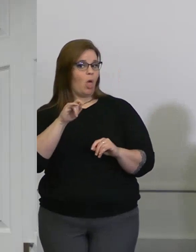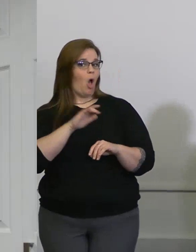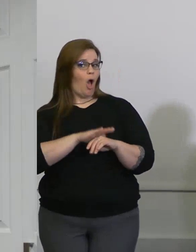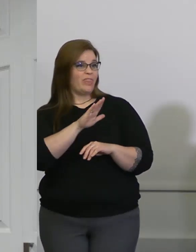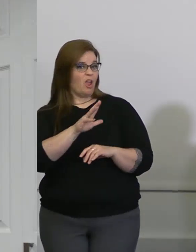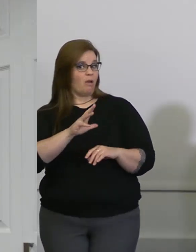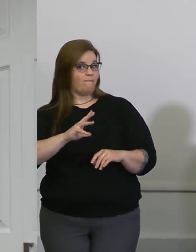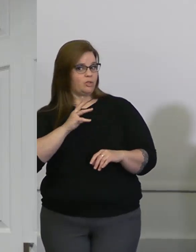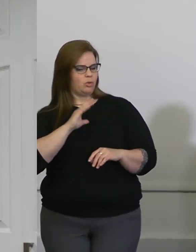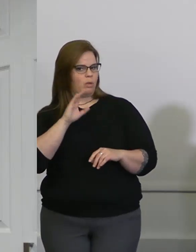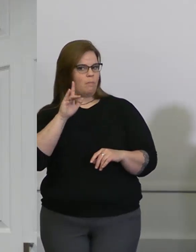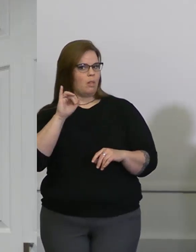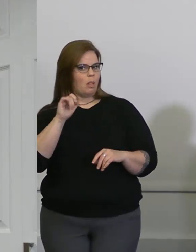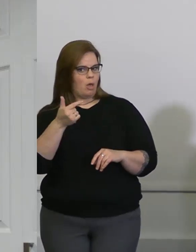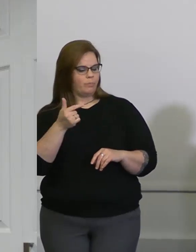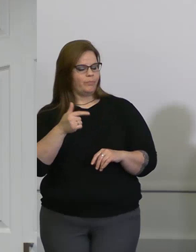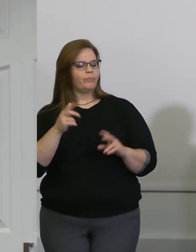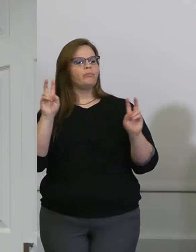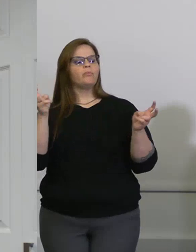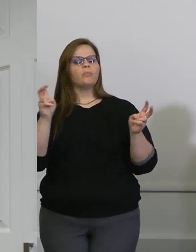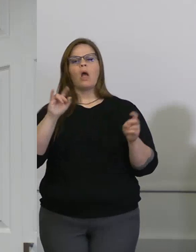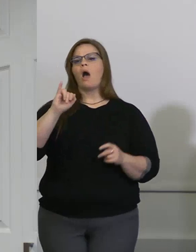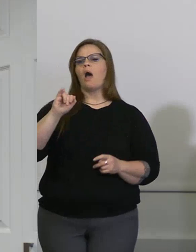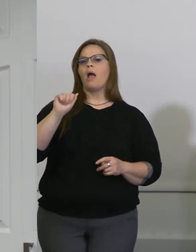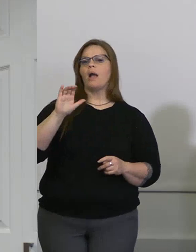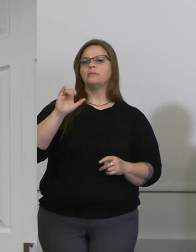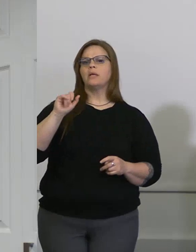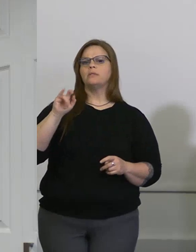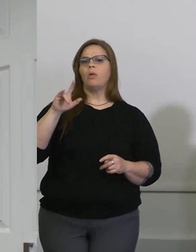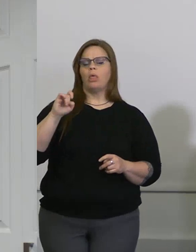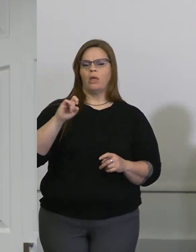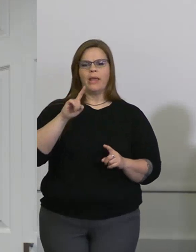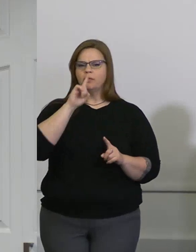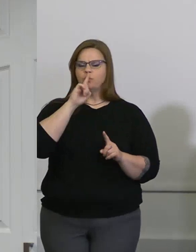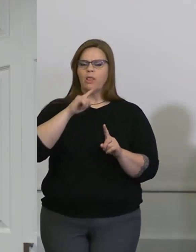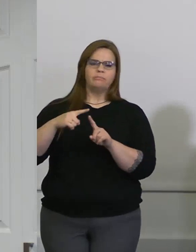I Accessible is a beacon in the quest for inclusive technology